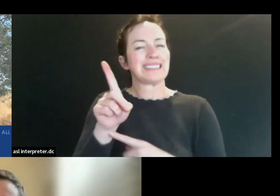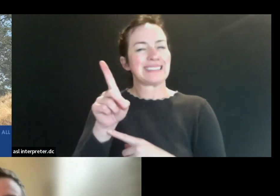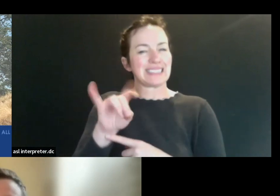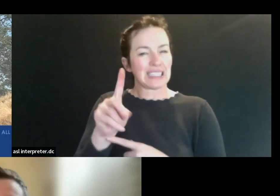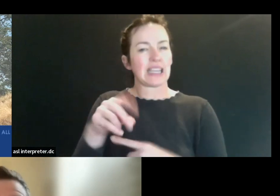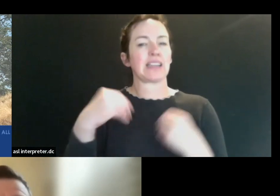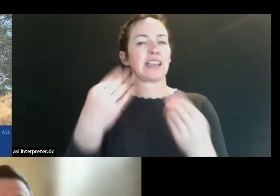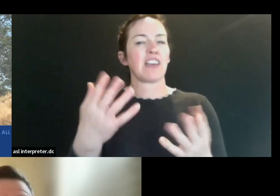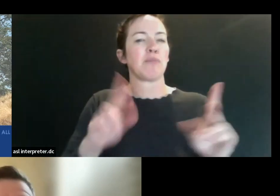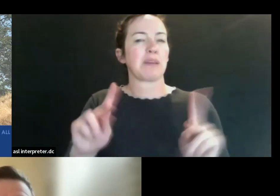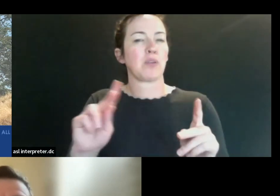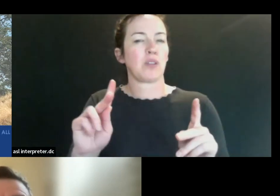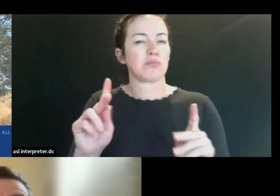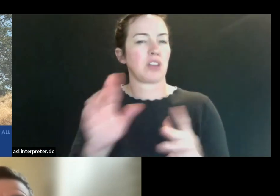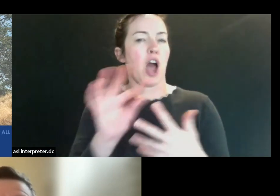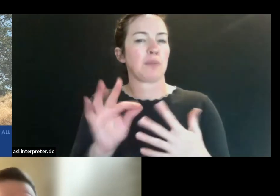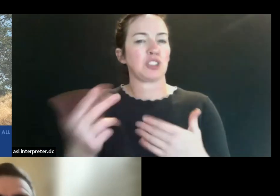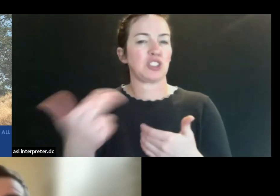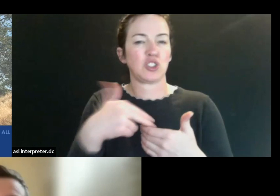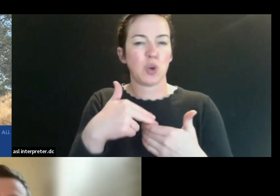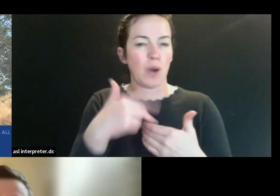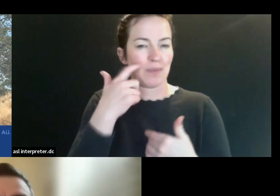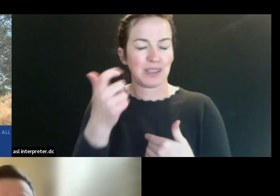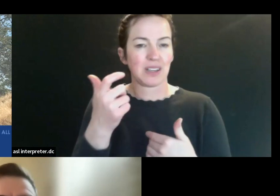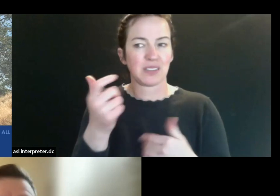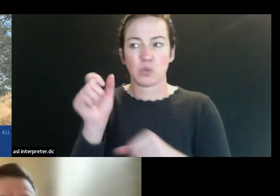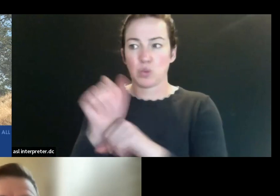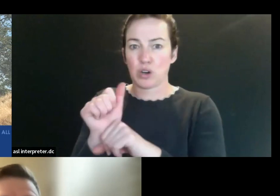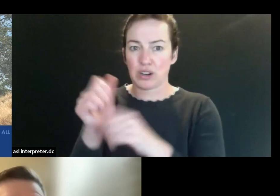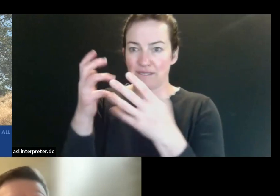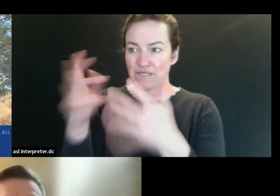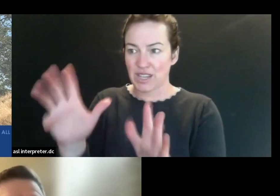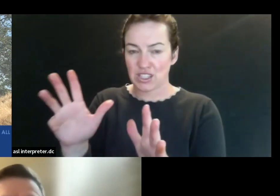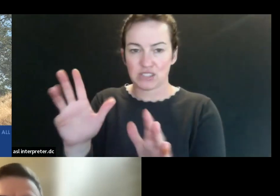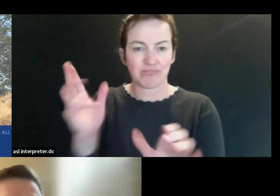to even join because they got off work, and they were able to join when they wouldn't